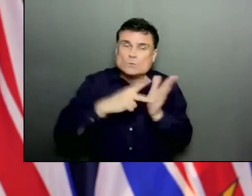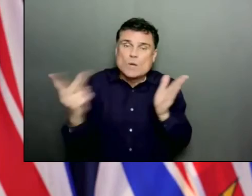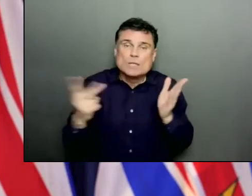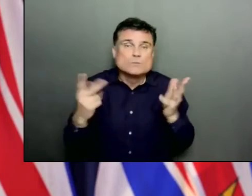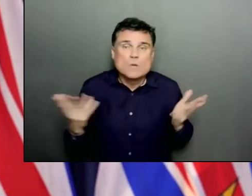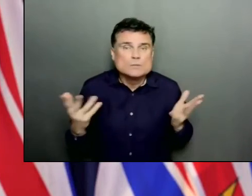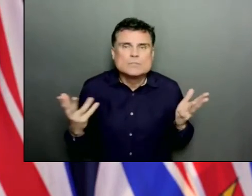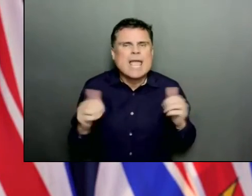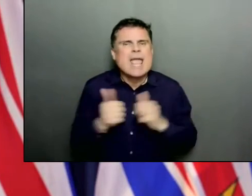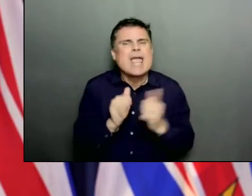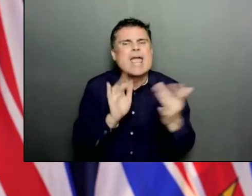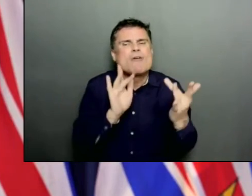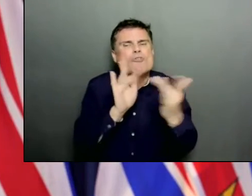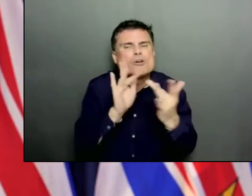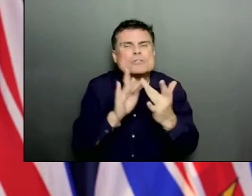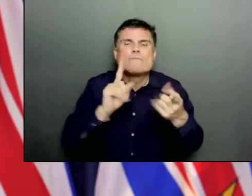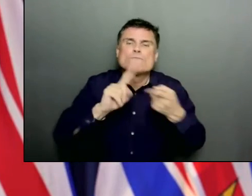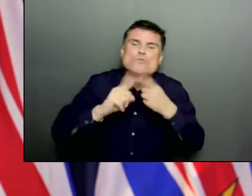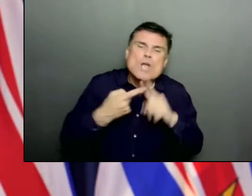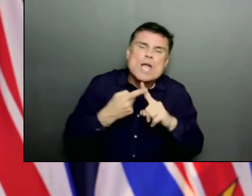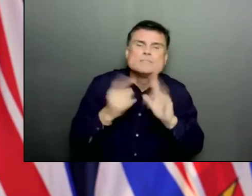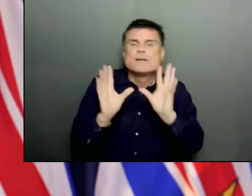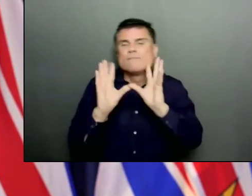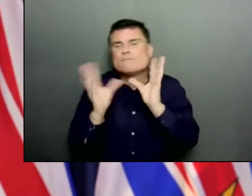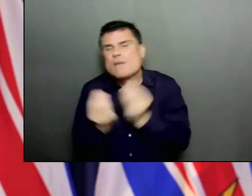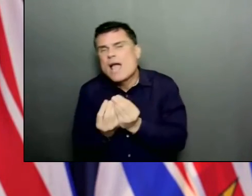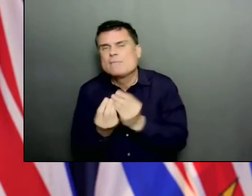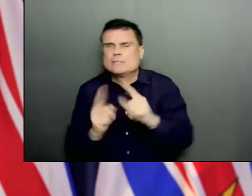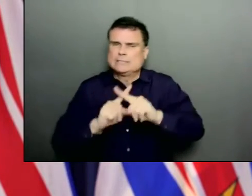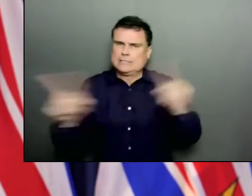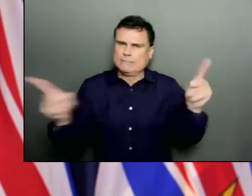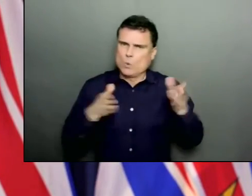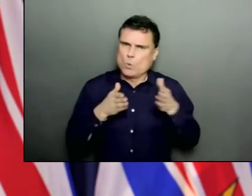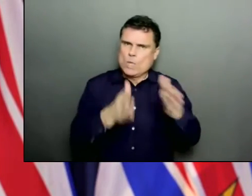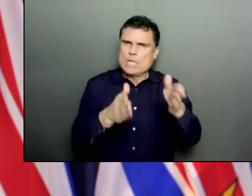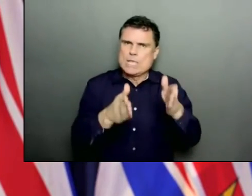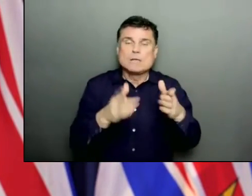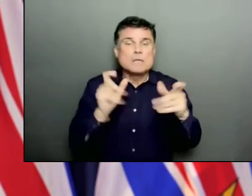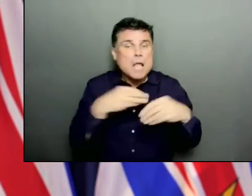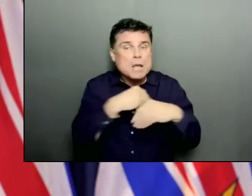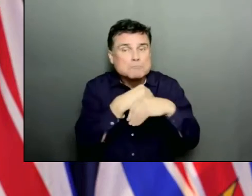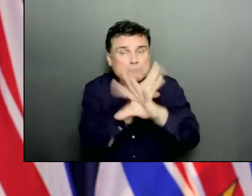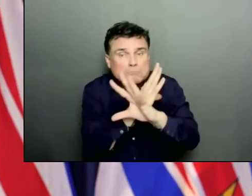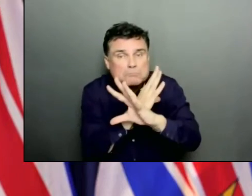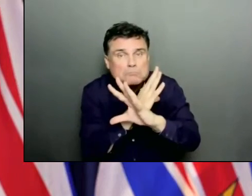That should be our goal this Christmas season. In closing, I want to thank everyone who has